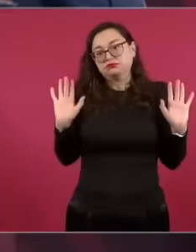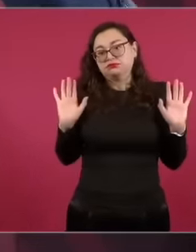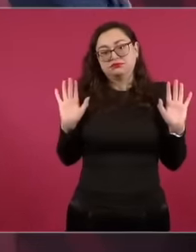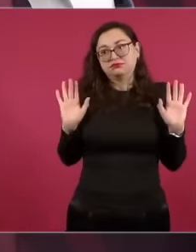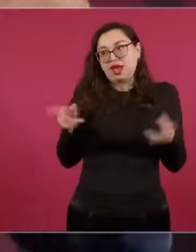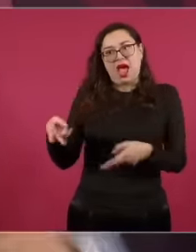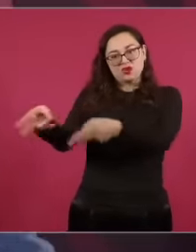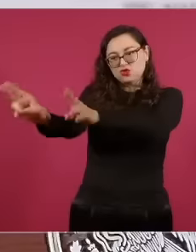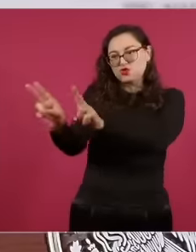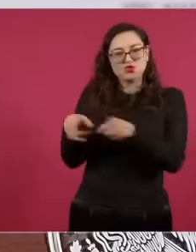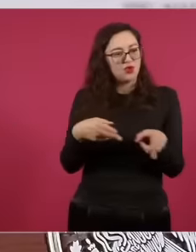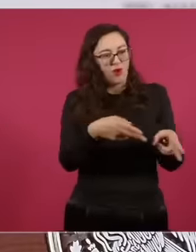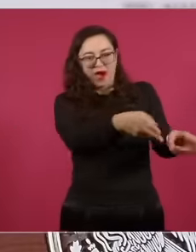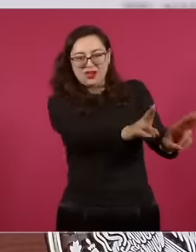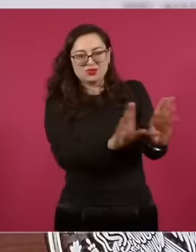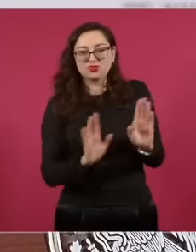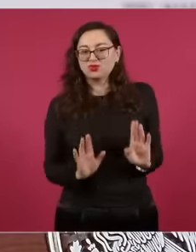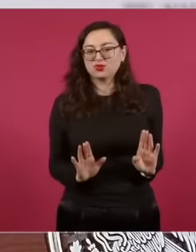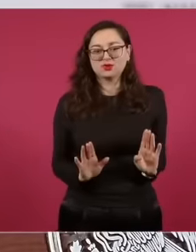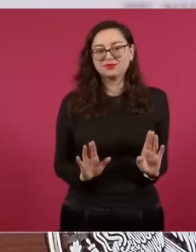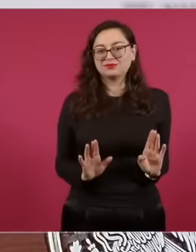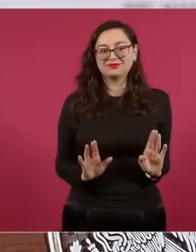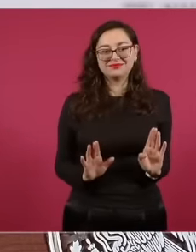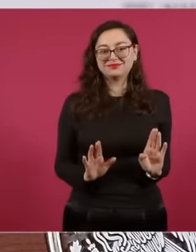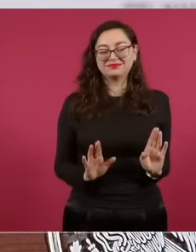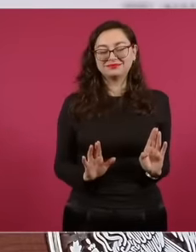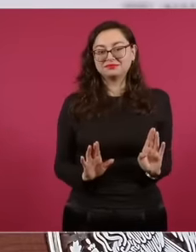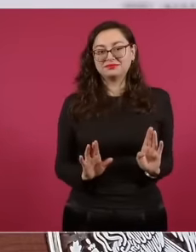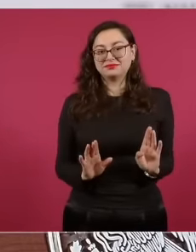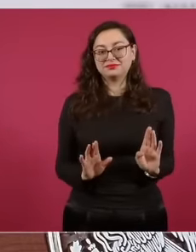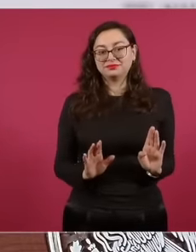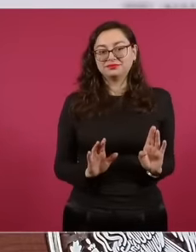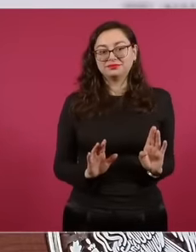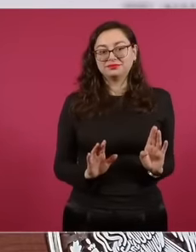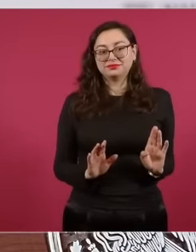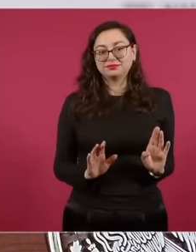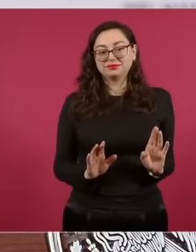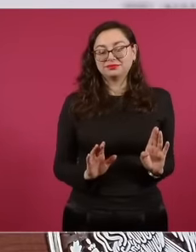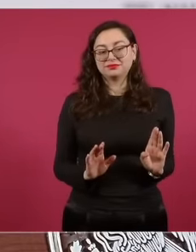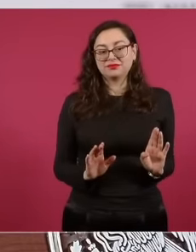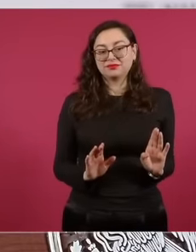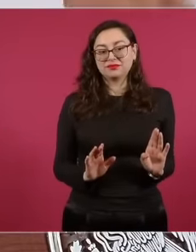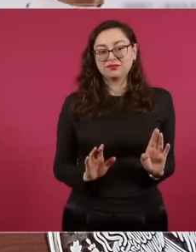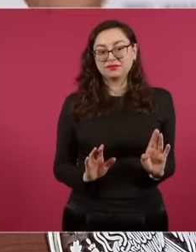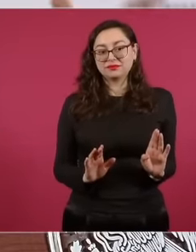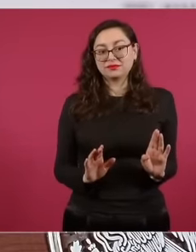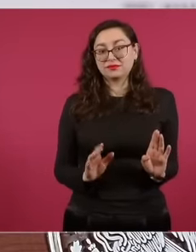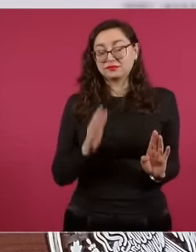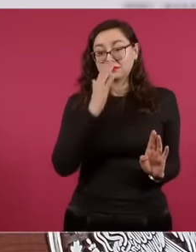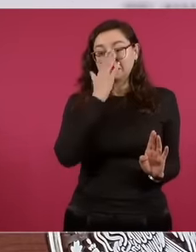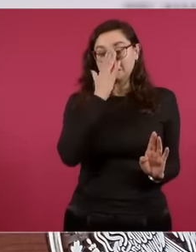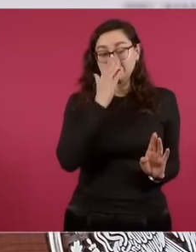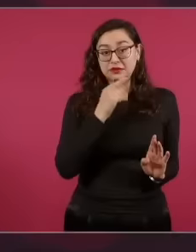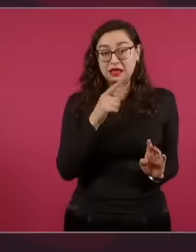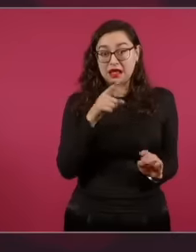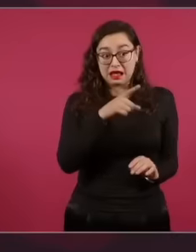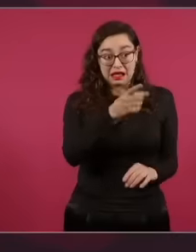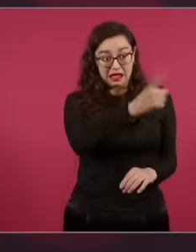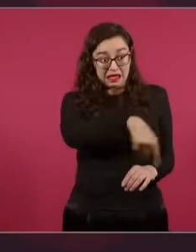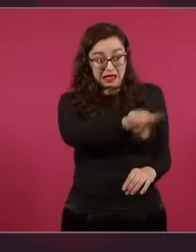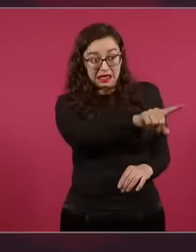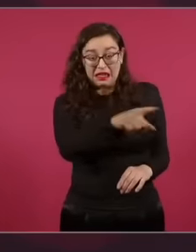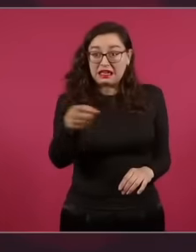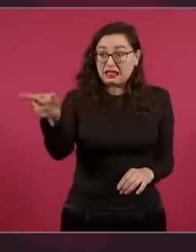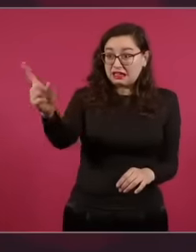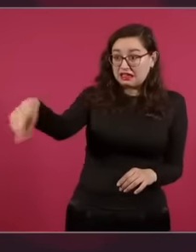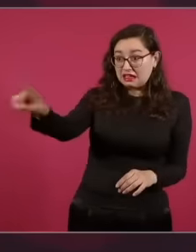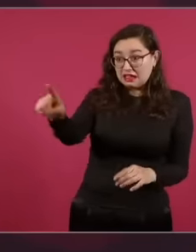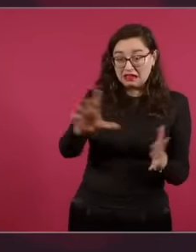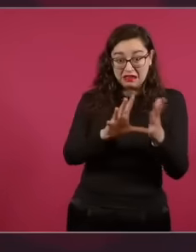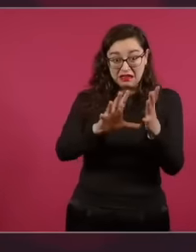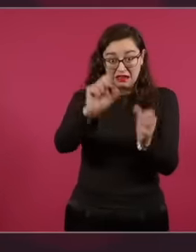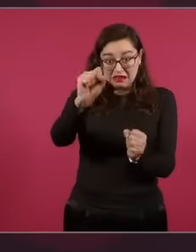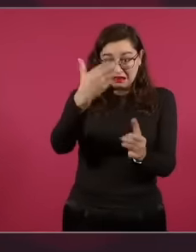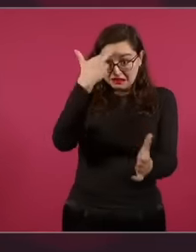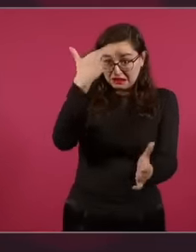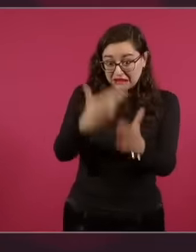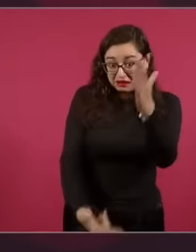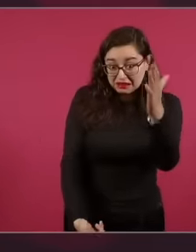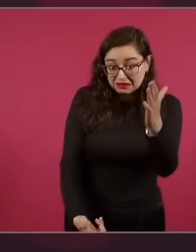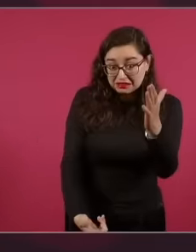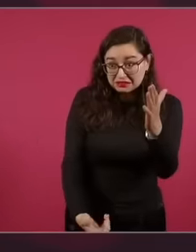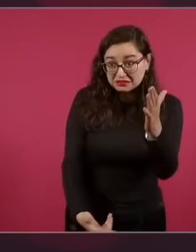an arbitrary violation of the Constitution